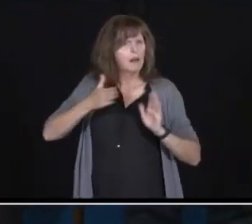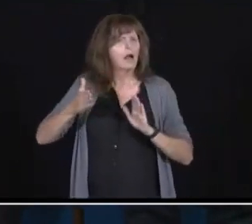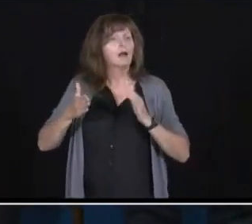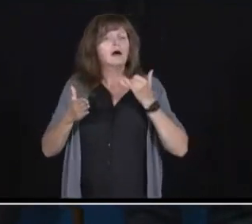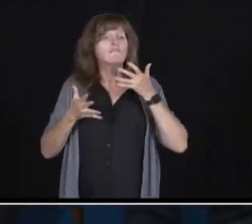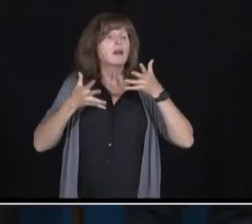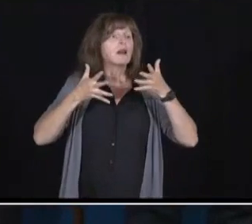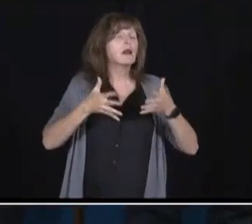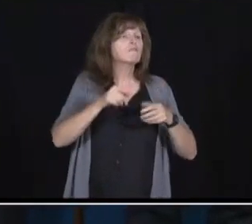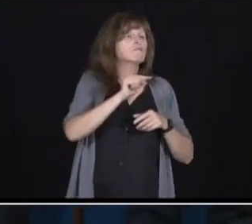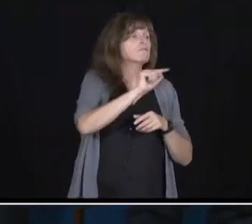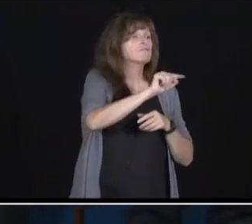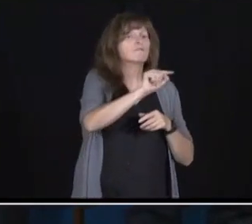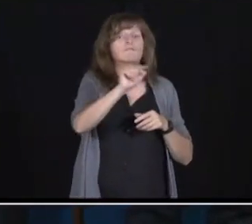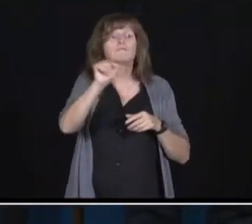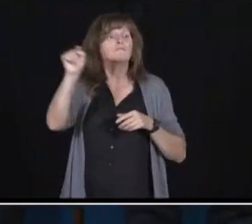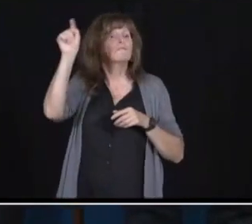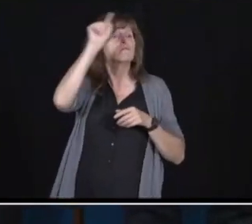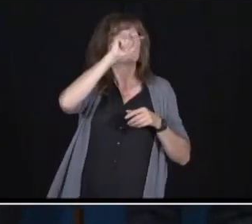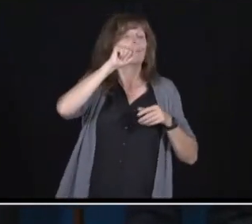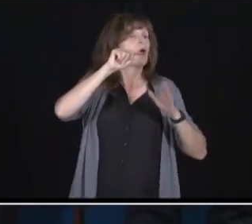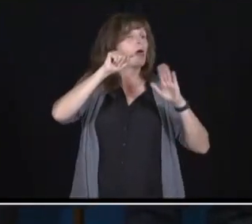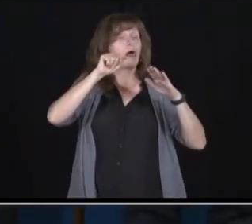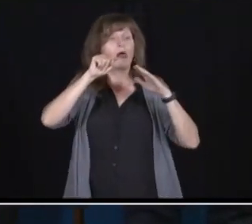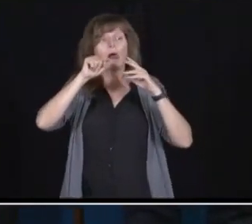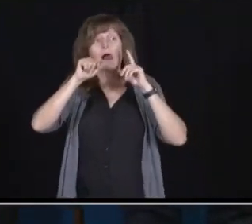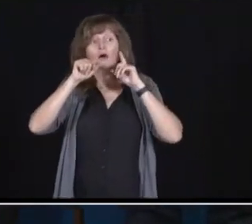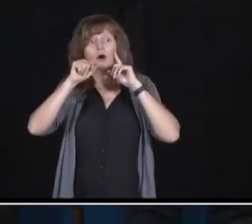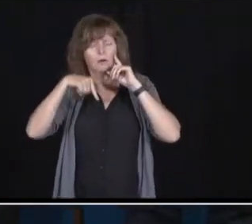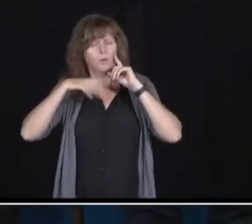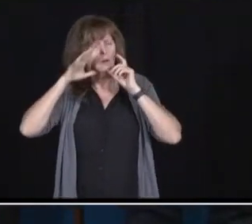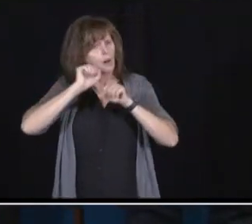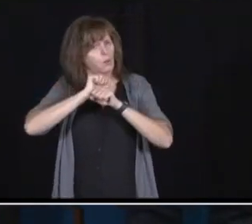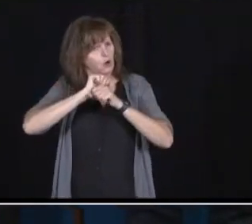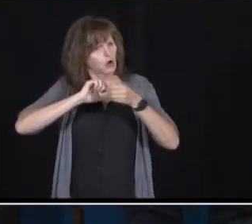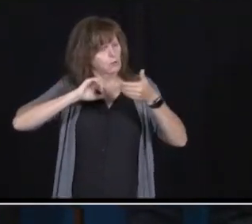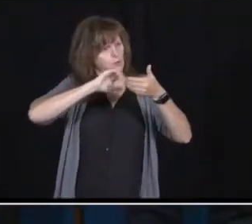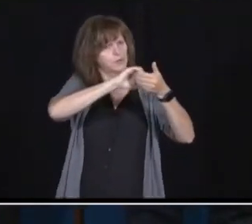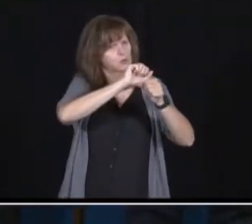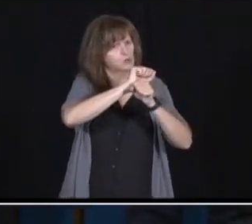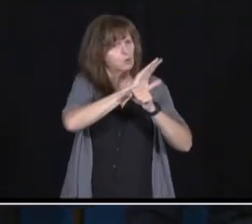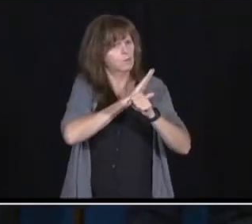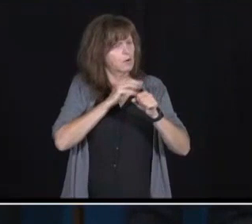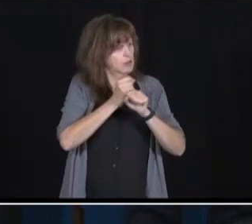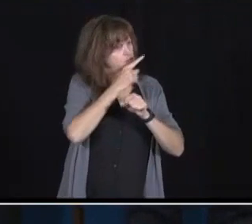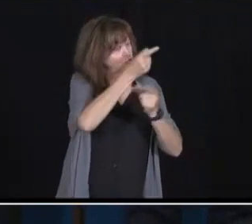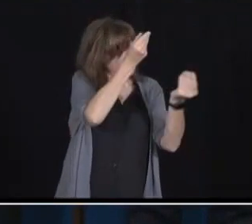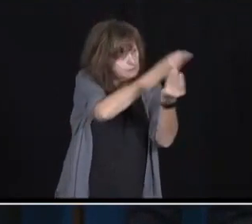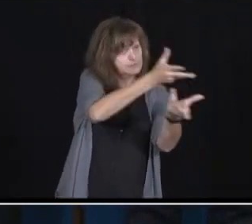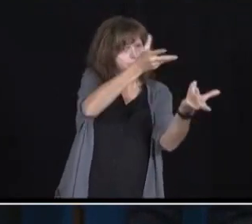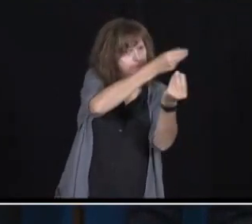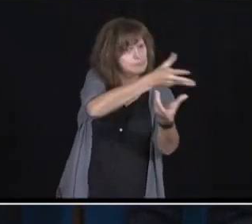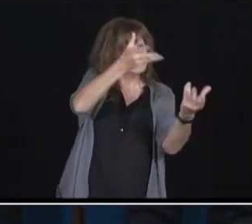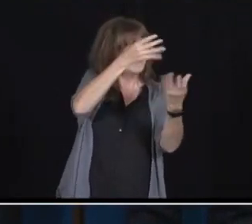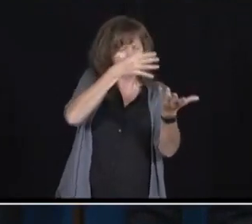representing the overwhelmingly majority of the populace. But for those outstanding parents and those kids, that deserve to know, we will work with school